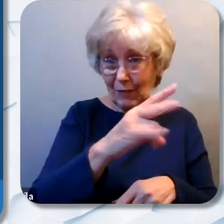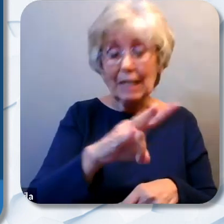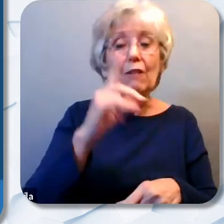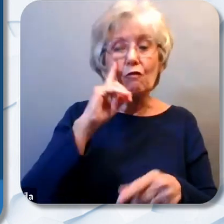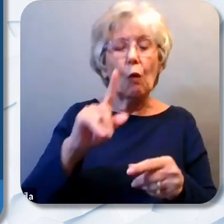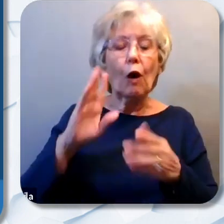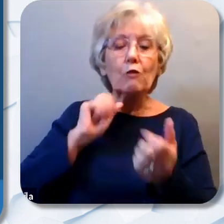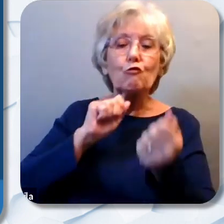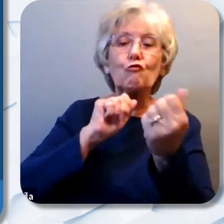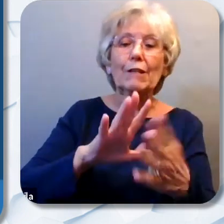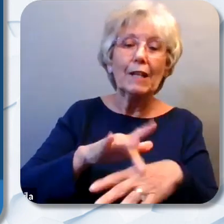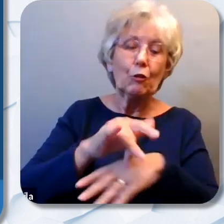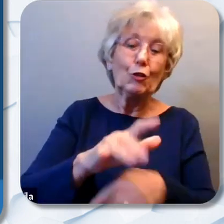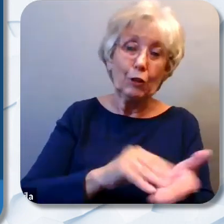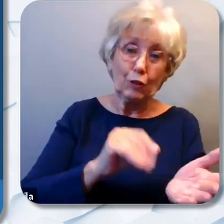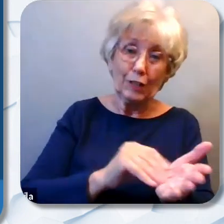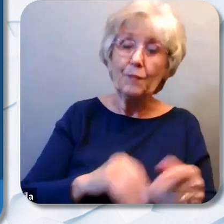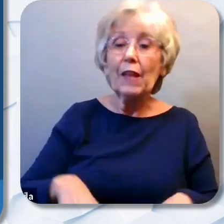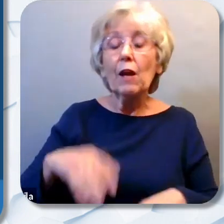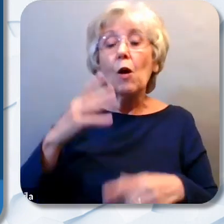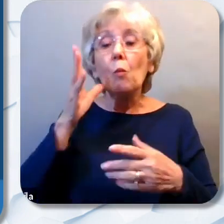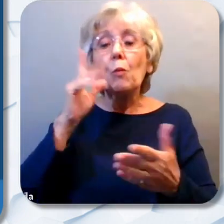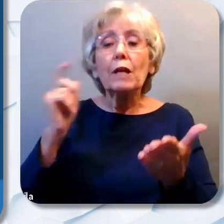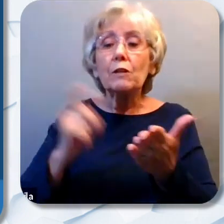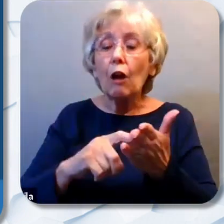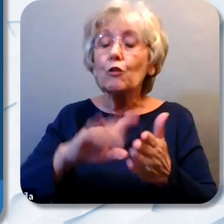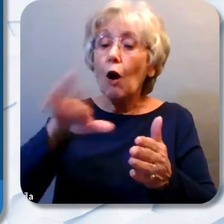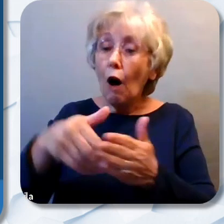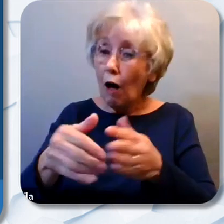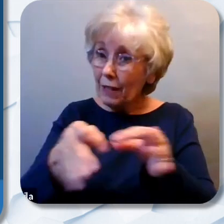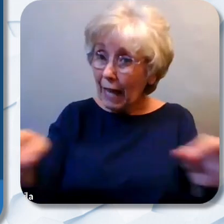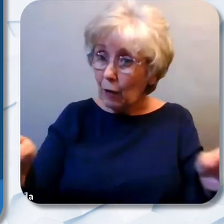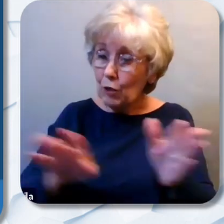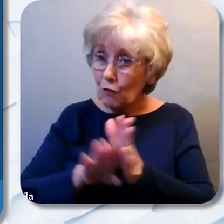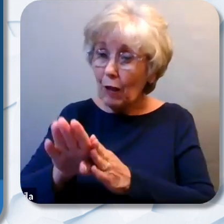development continue on for dll by acknowledging that language development begins at birth.